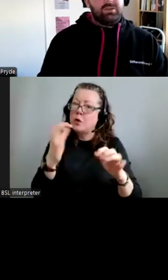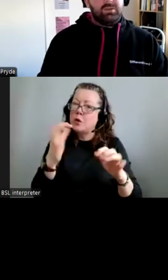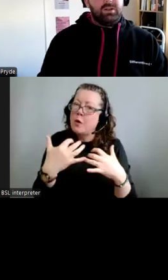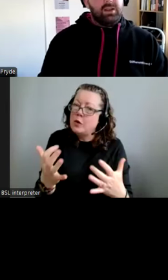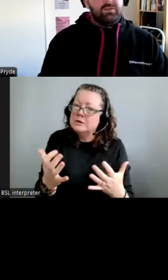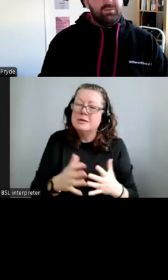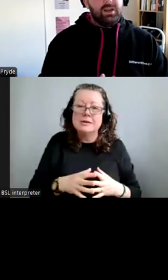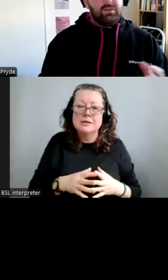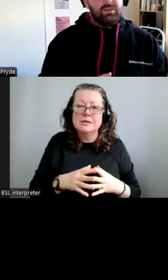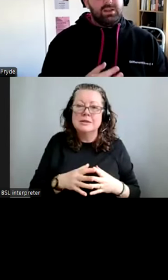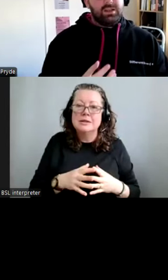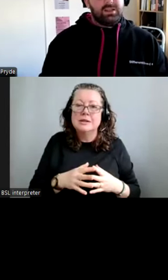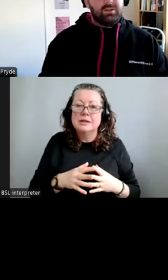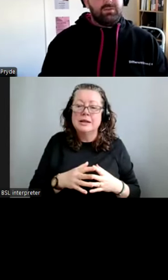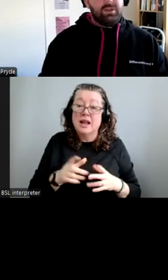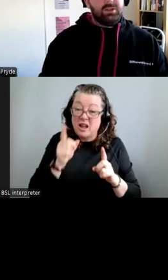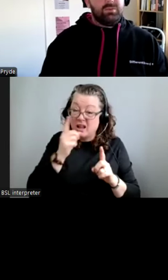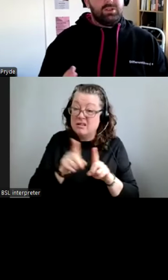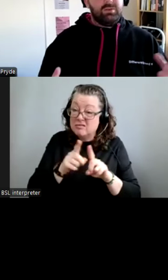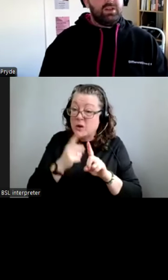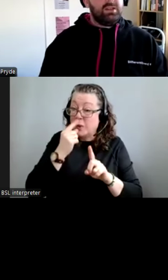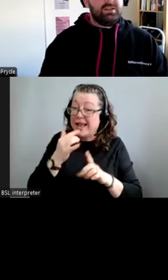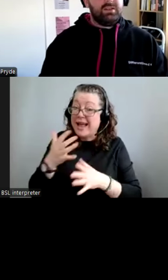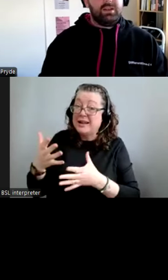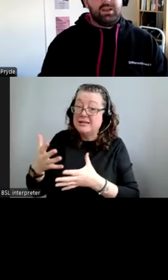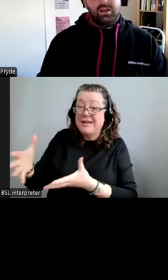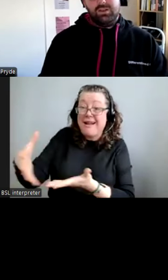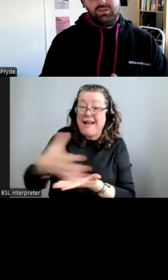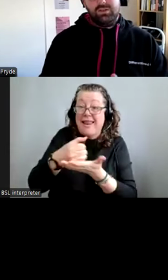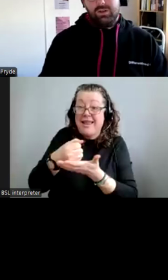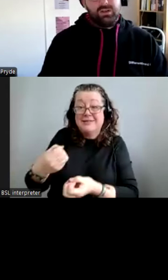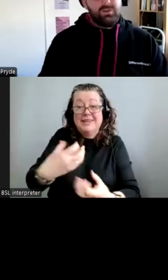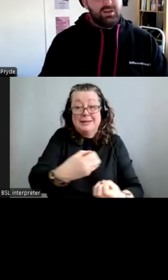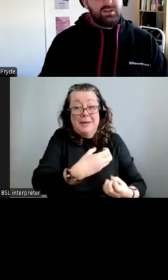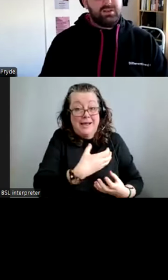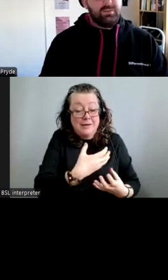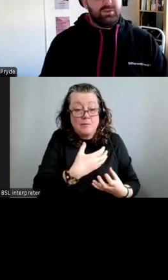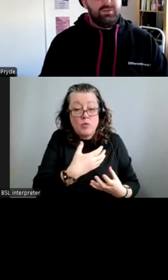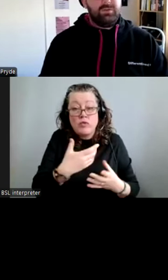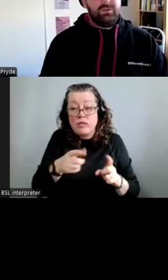Also, collect feedback around the accessible information which you provide and your overall experience to improve.